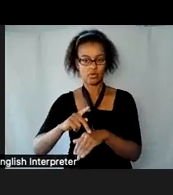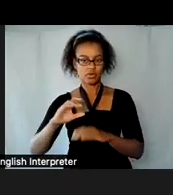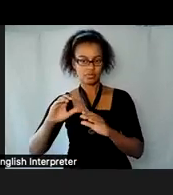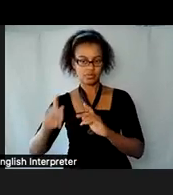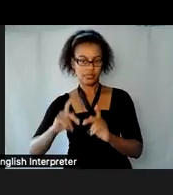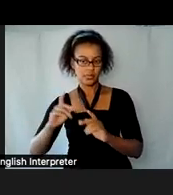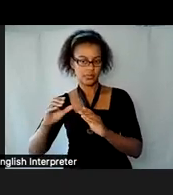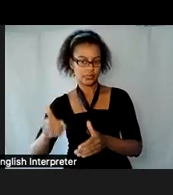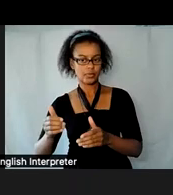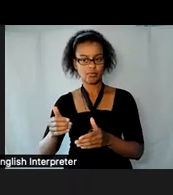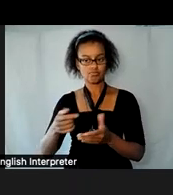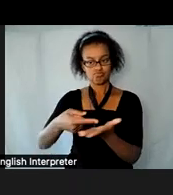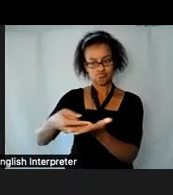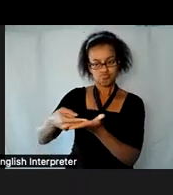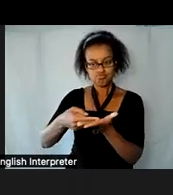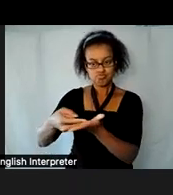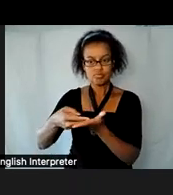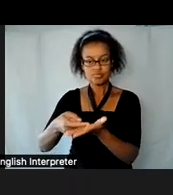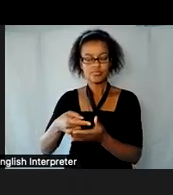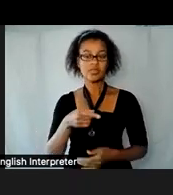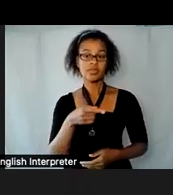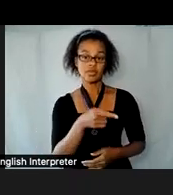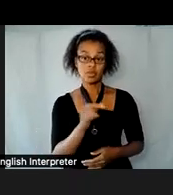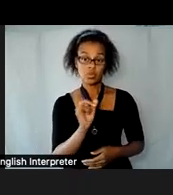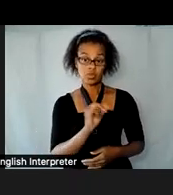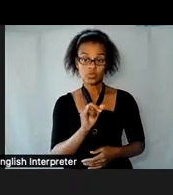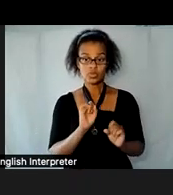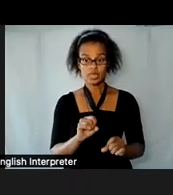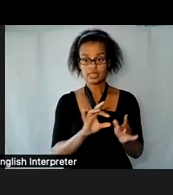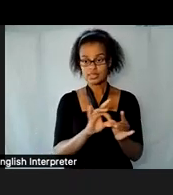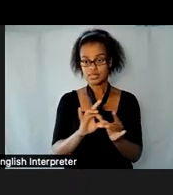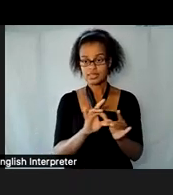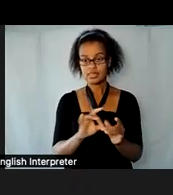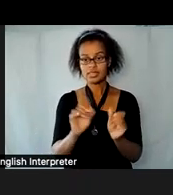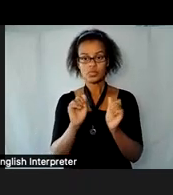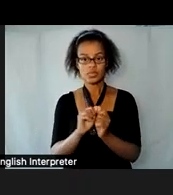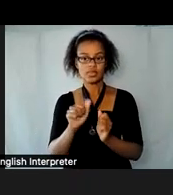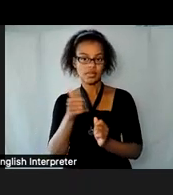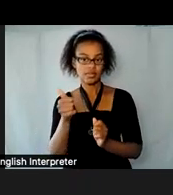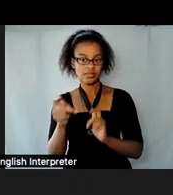They can also liaison with stakeholders such as the arts and the park staff, hurt people